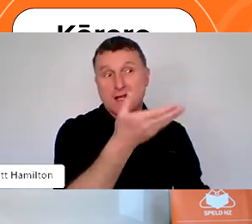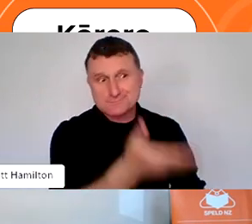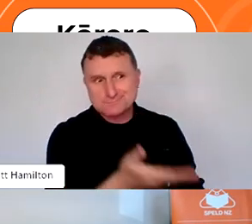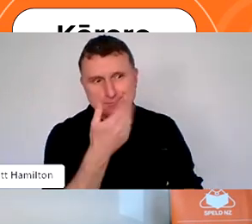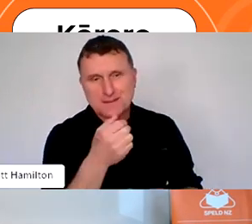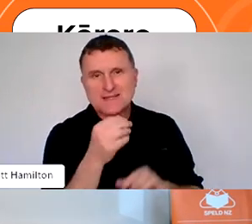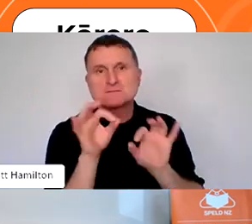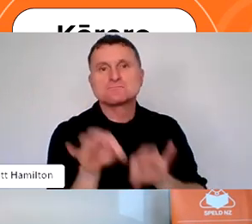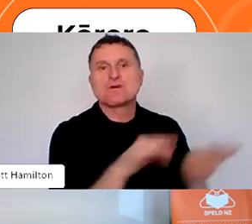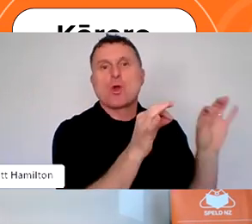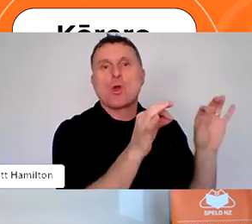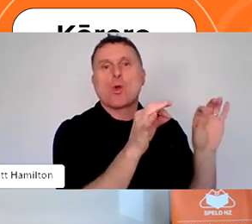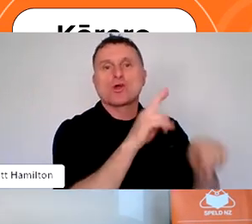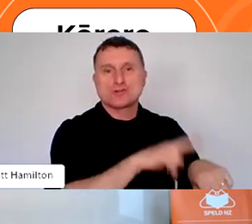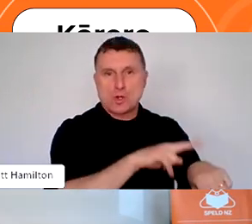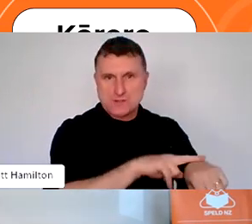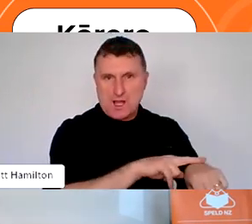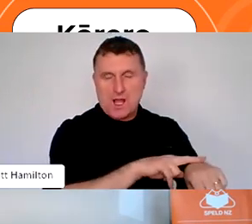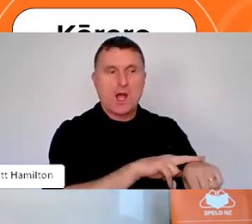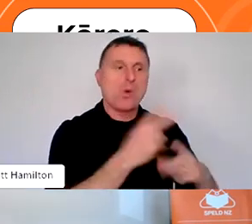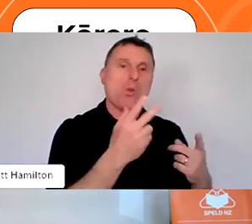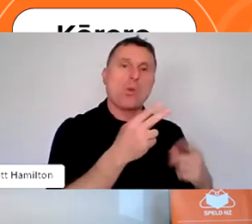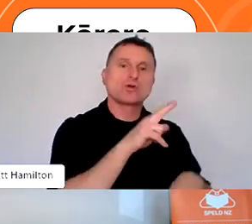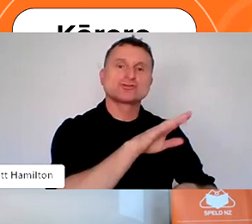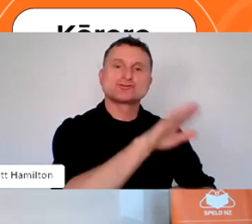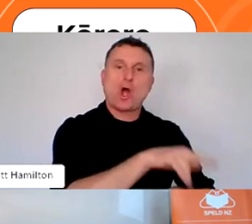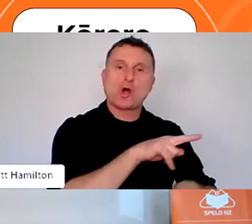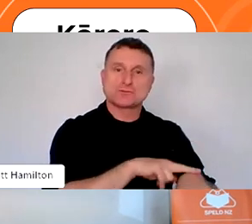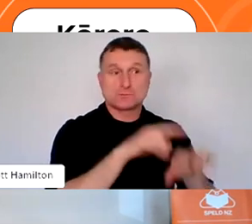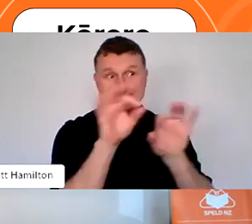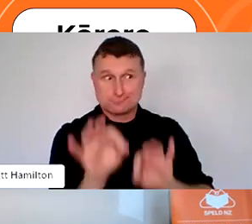referral if needed and take it from there. So anything that people